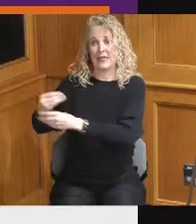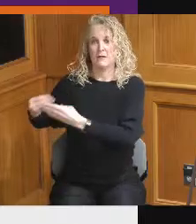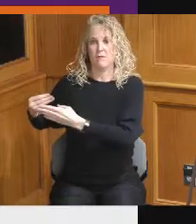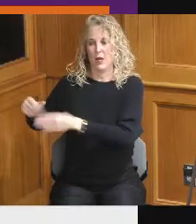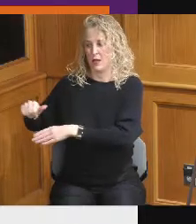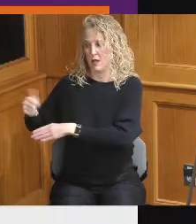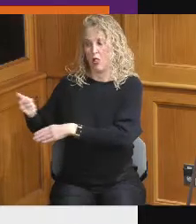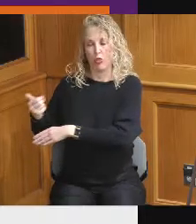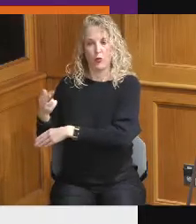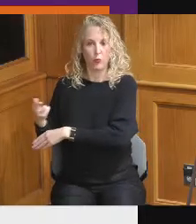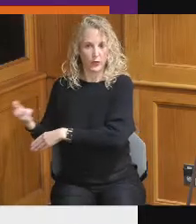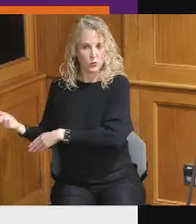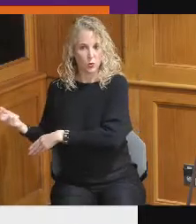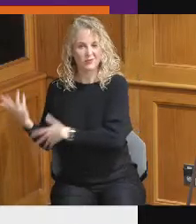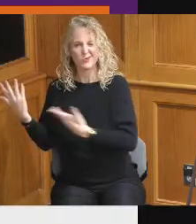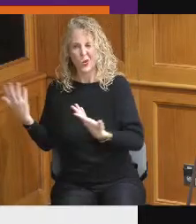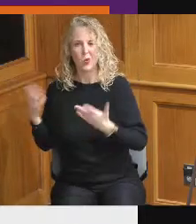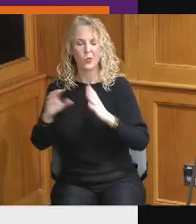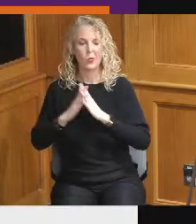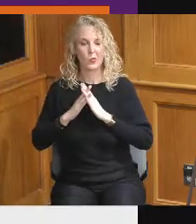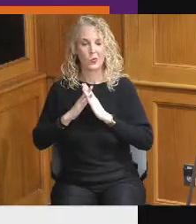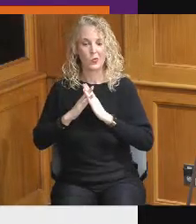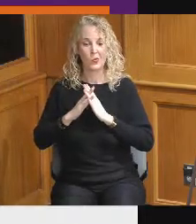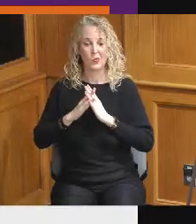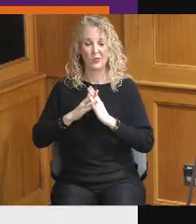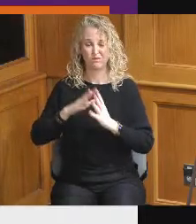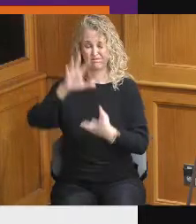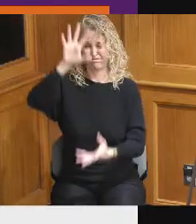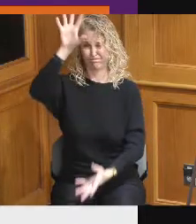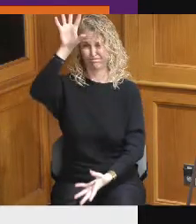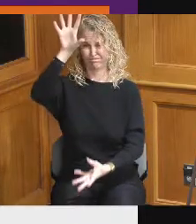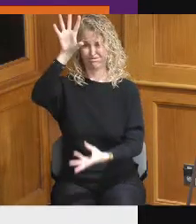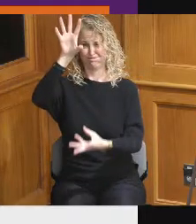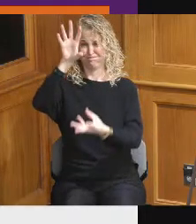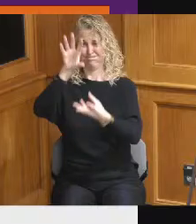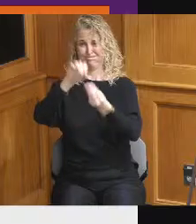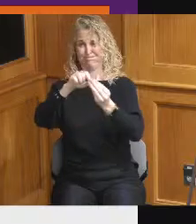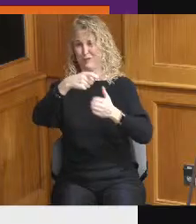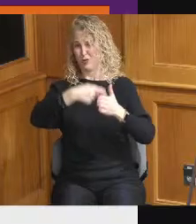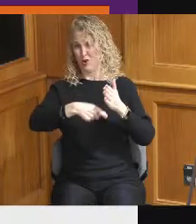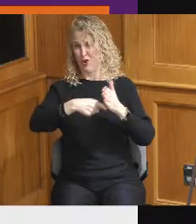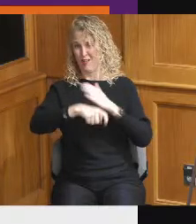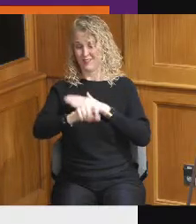and so when you think about the total project cost that those 54 projects represent which is close to